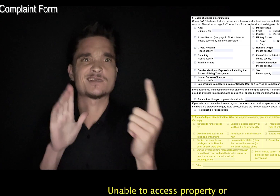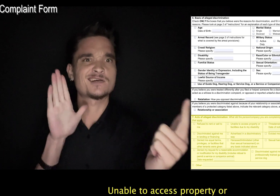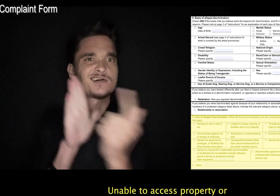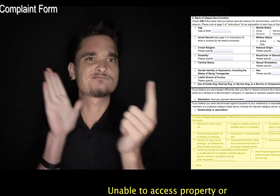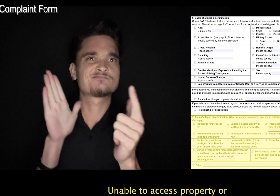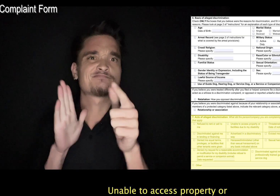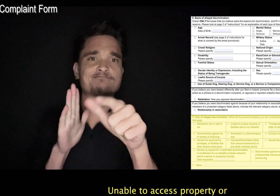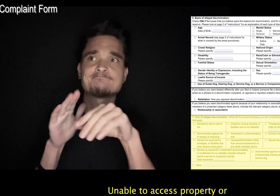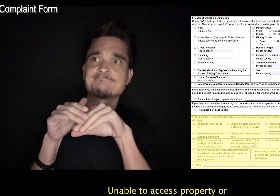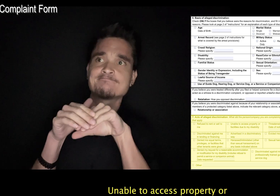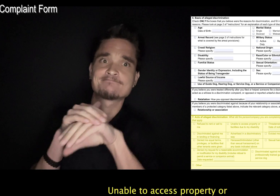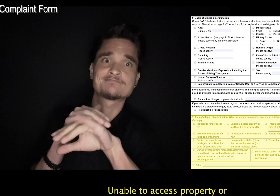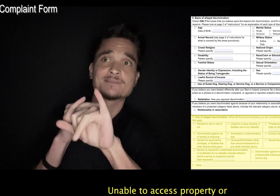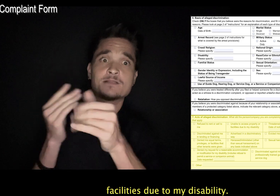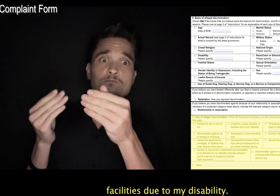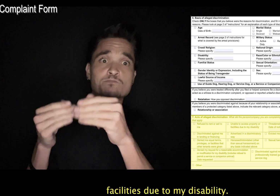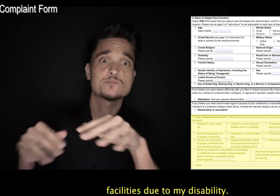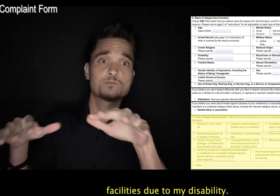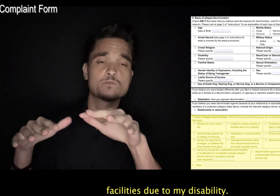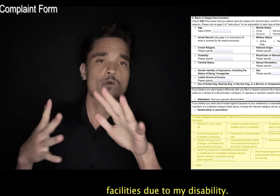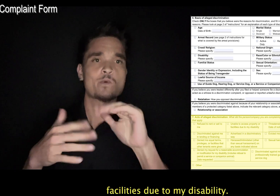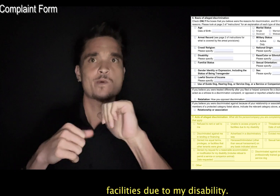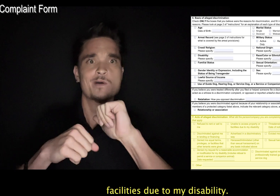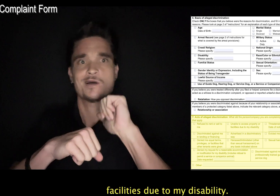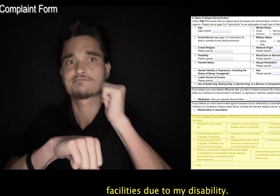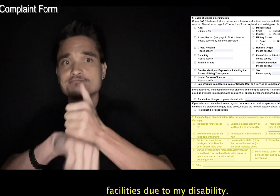Unable to access property or facilities due to my disability.